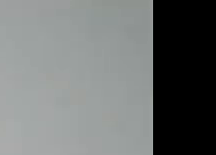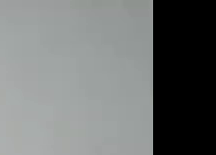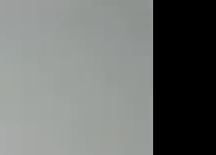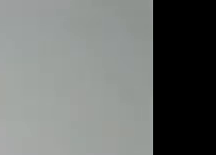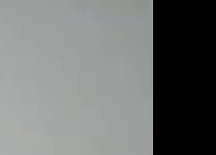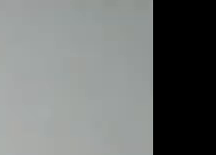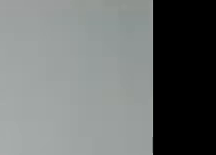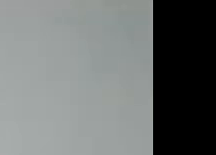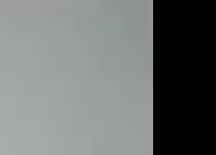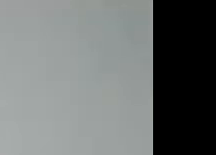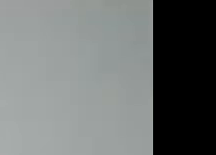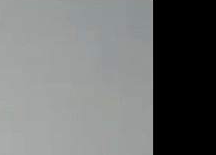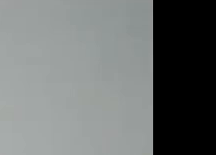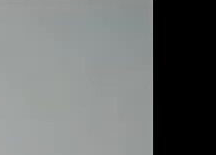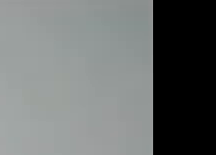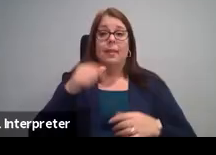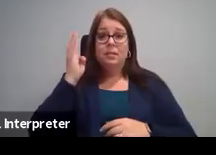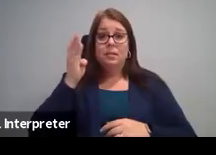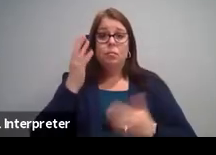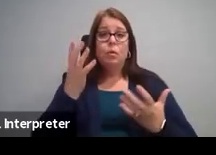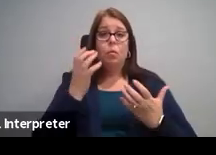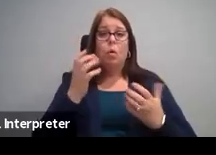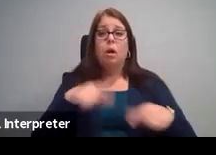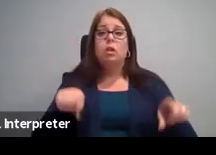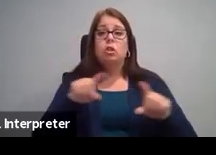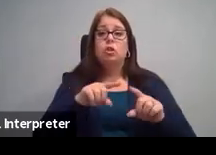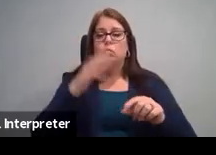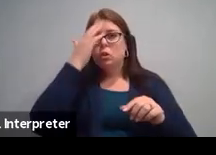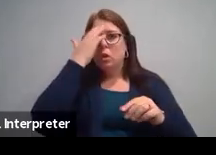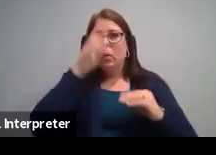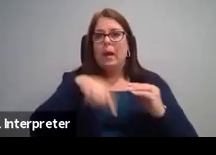Allison frenzel: Things that they encountered as unexpected challenges. And so I think that's